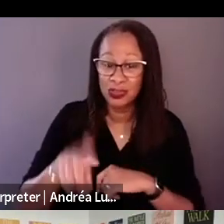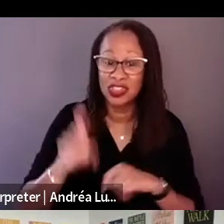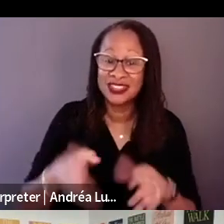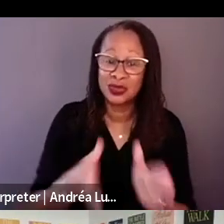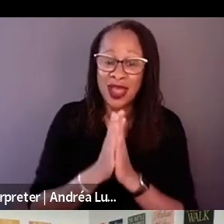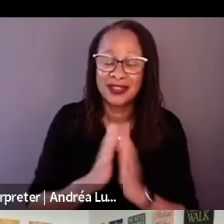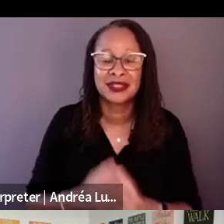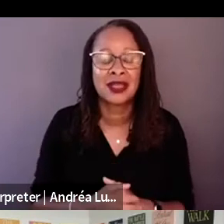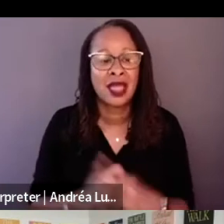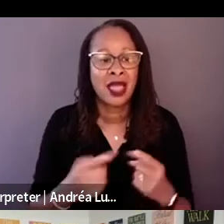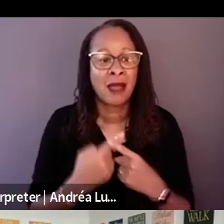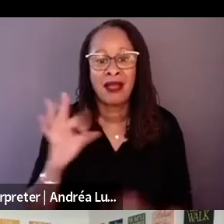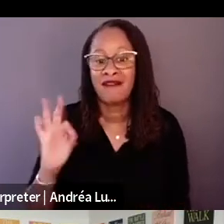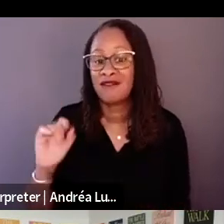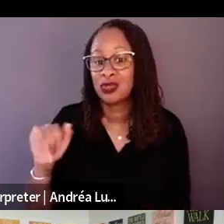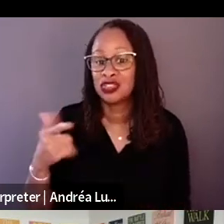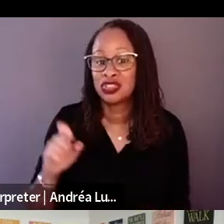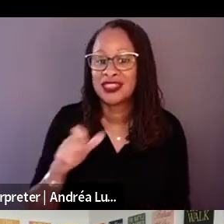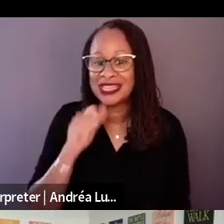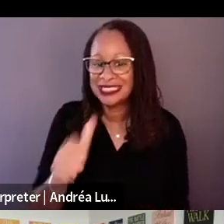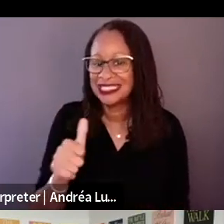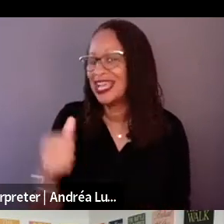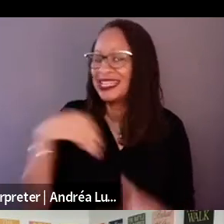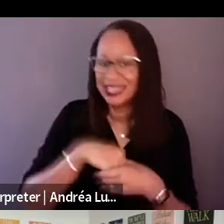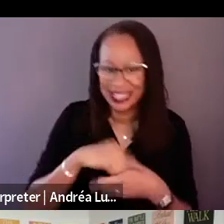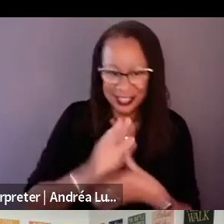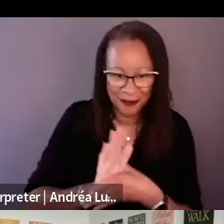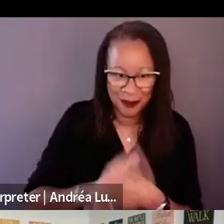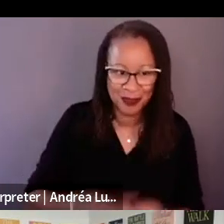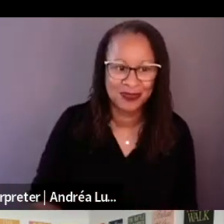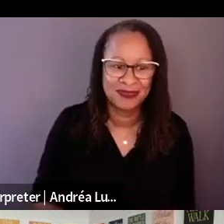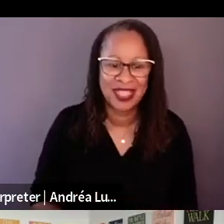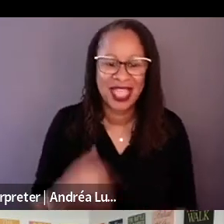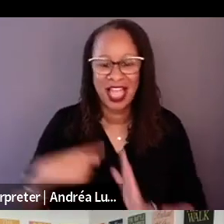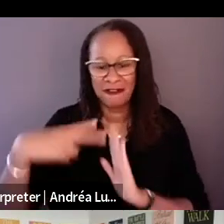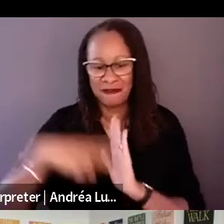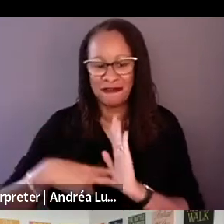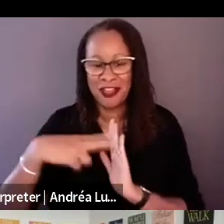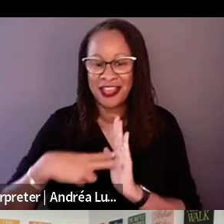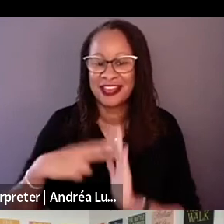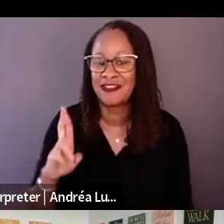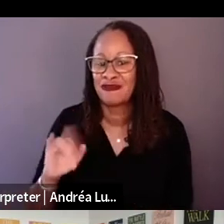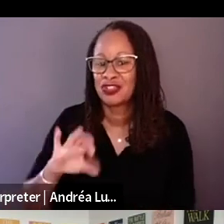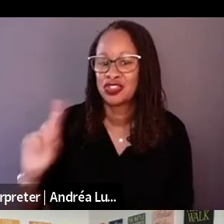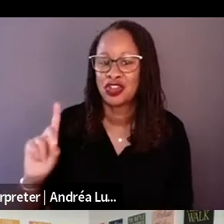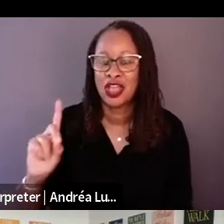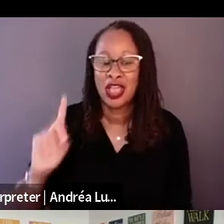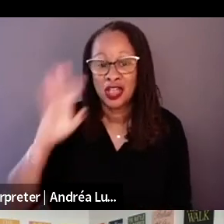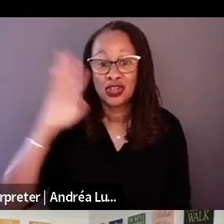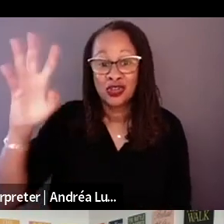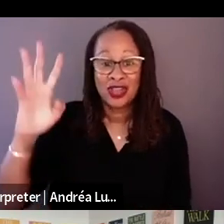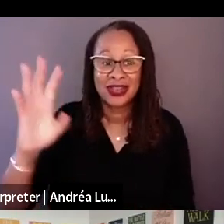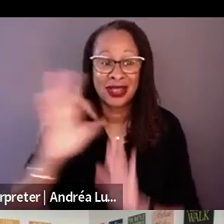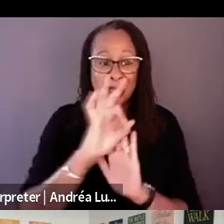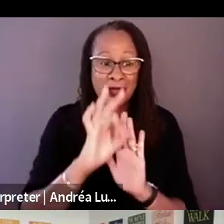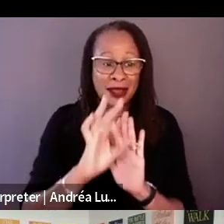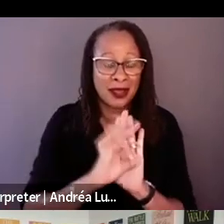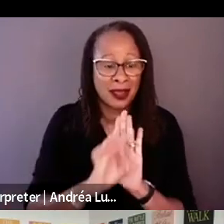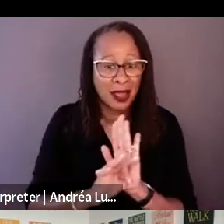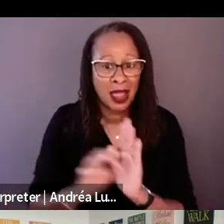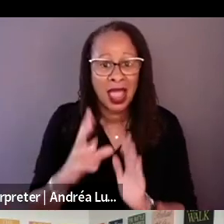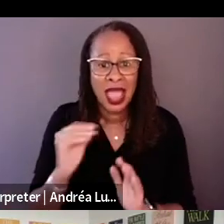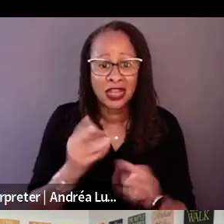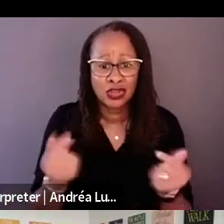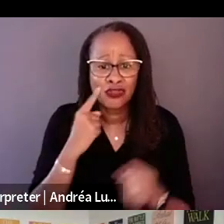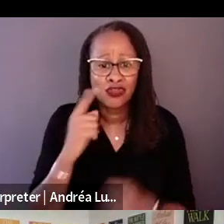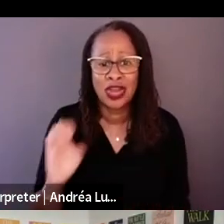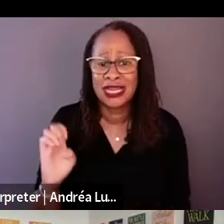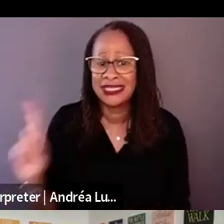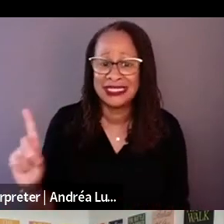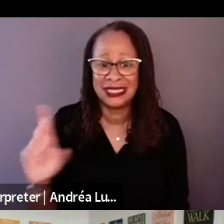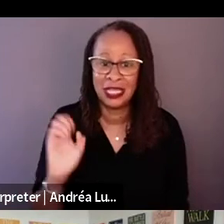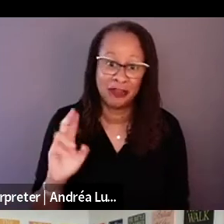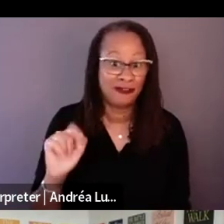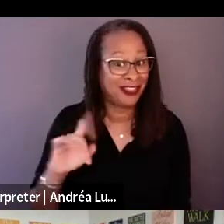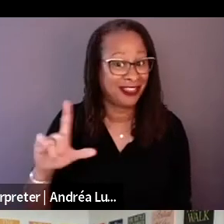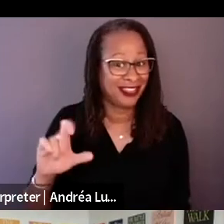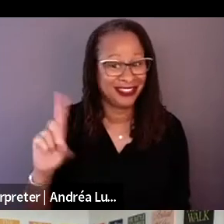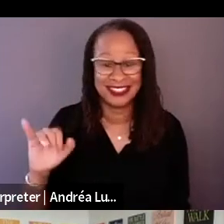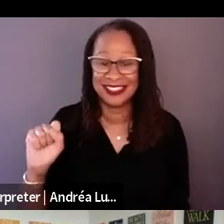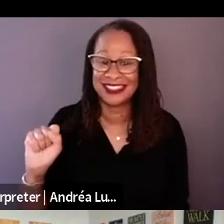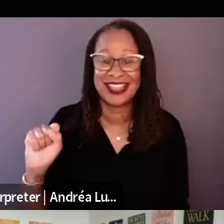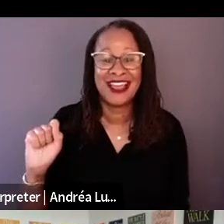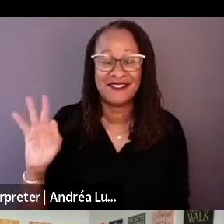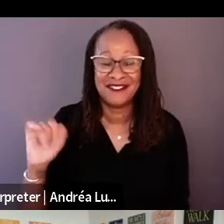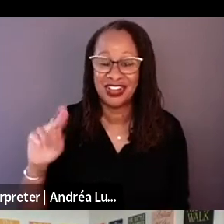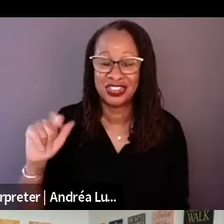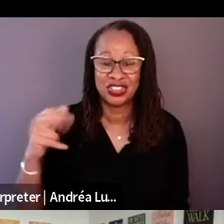I read that Richard created a bullet and a cure for erectile dysfunction.